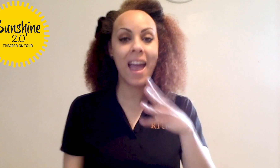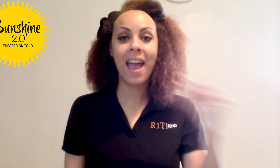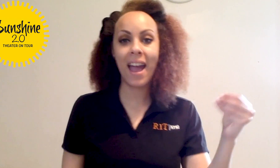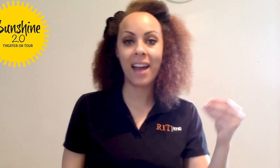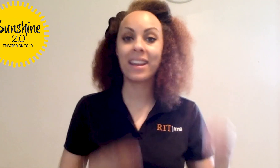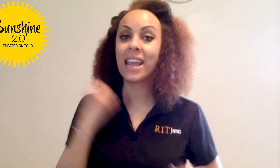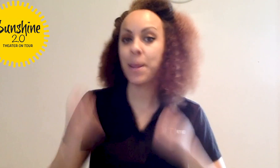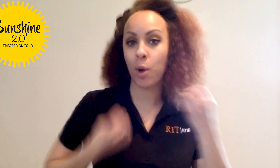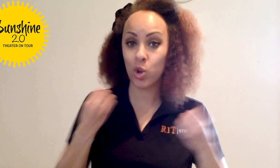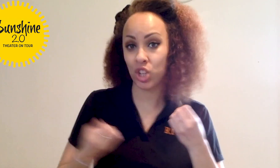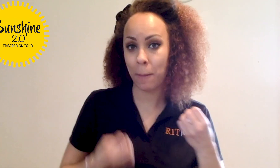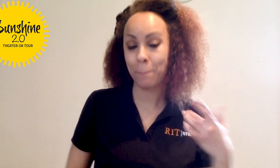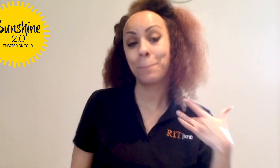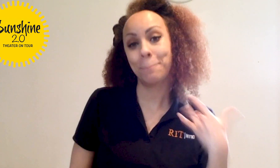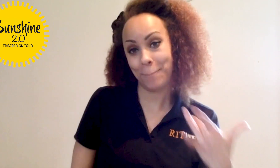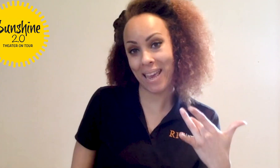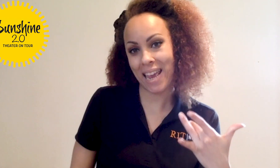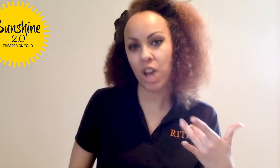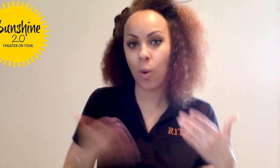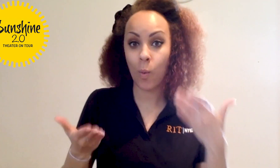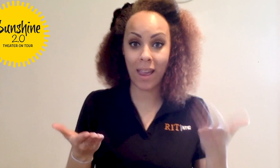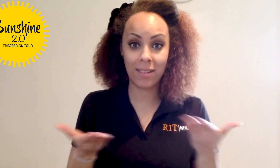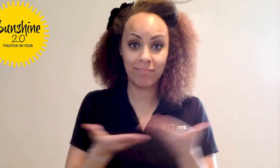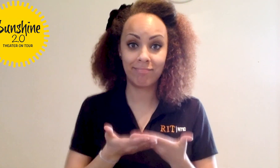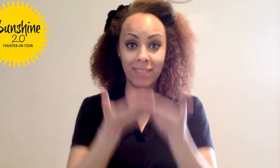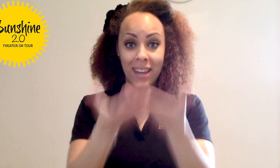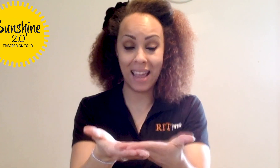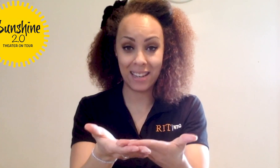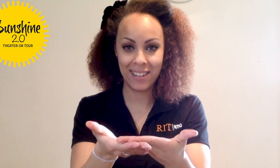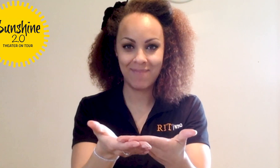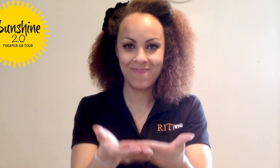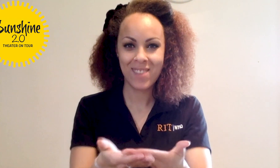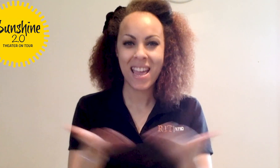Body language and emotions tend to go hand in hand.